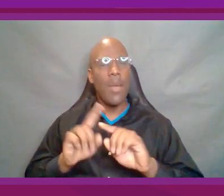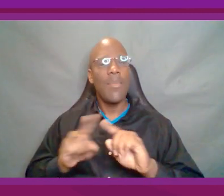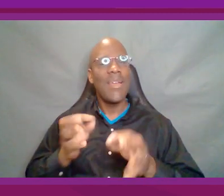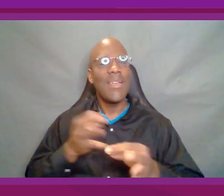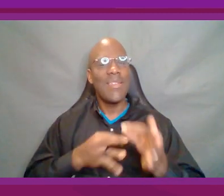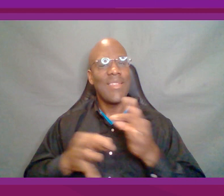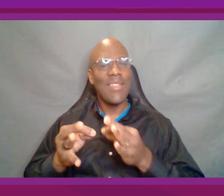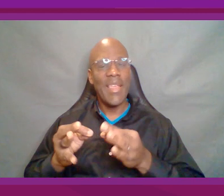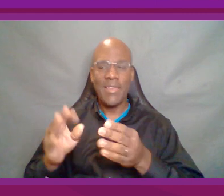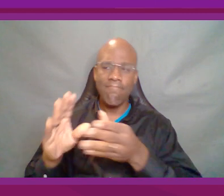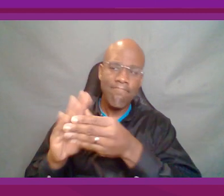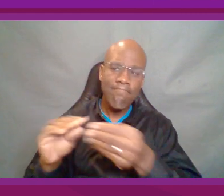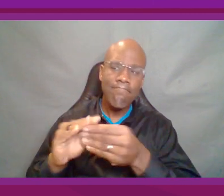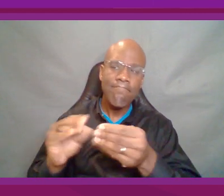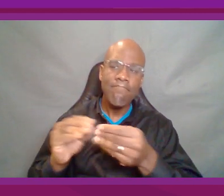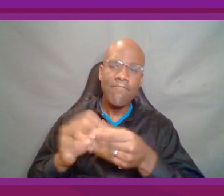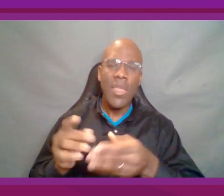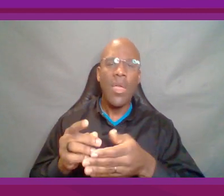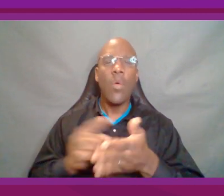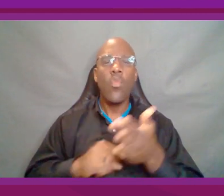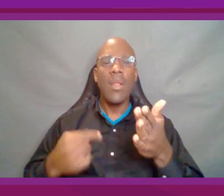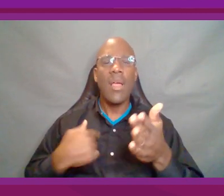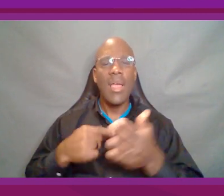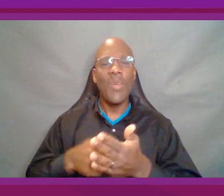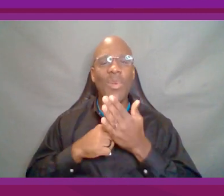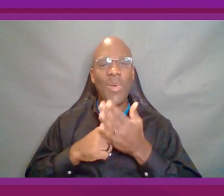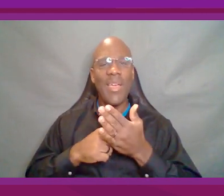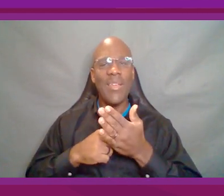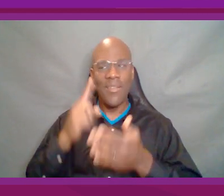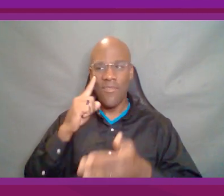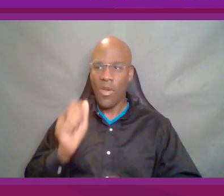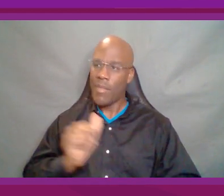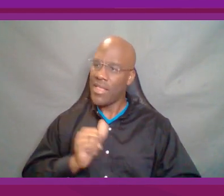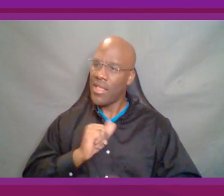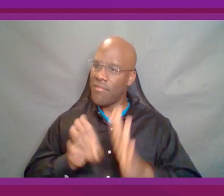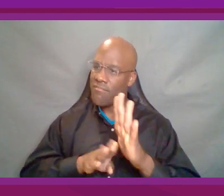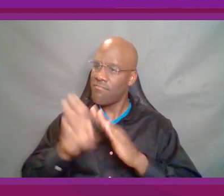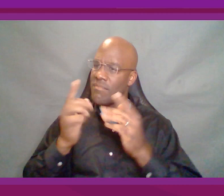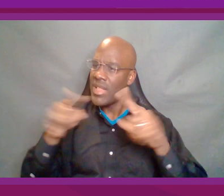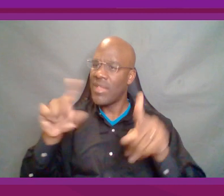vocalize what required for me to be personally successful in the workplace,